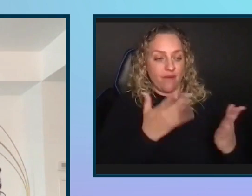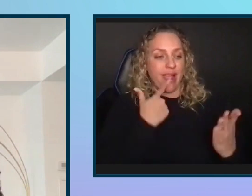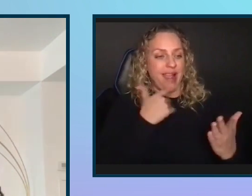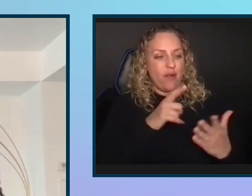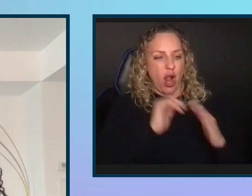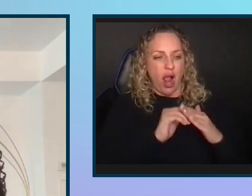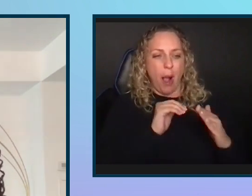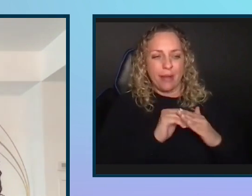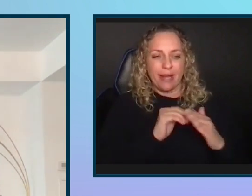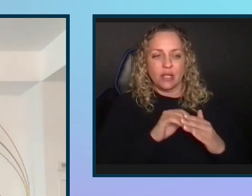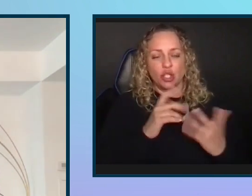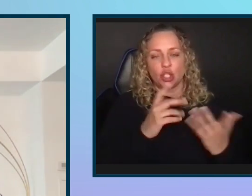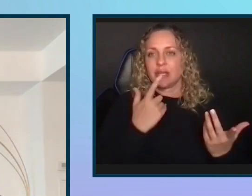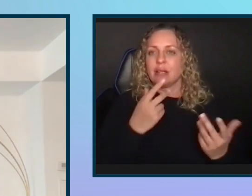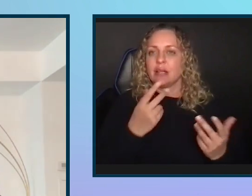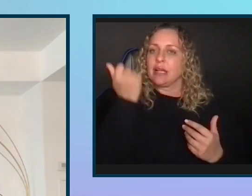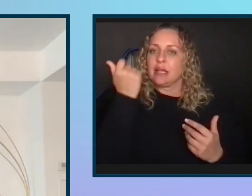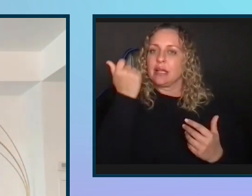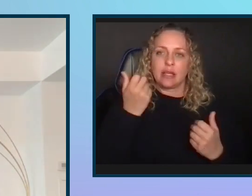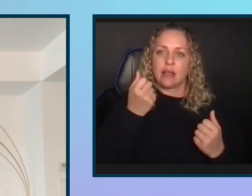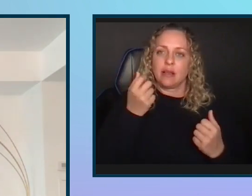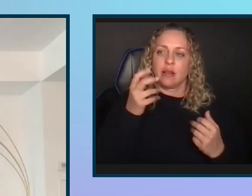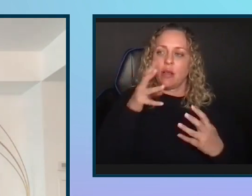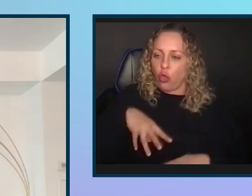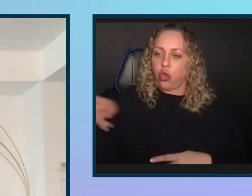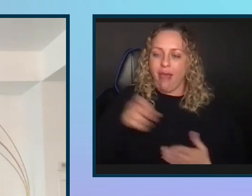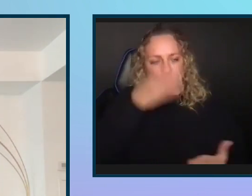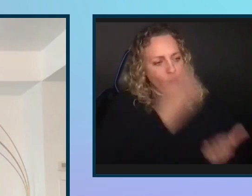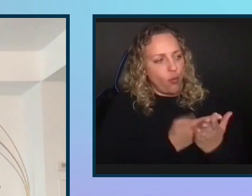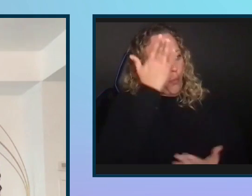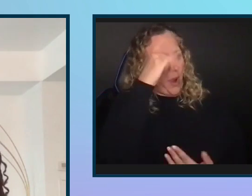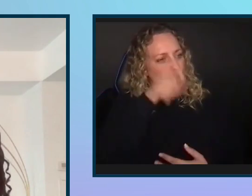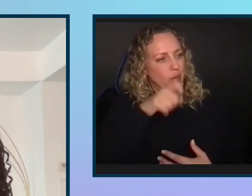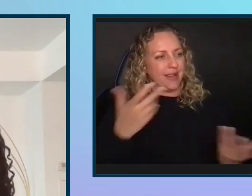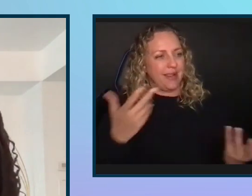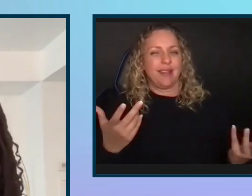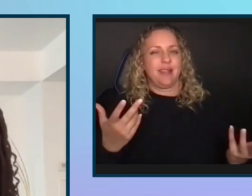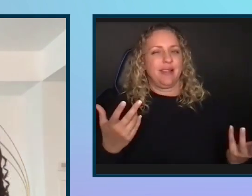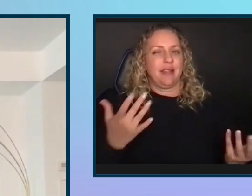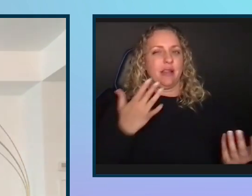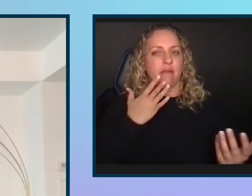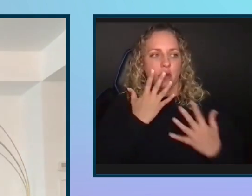like instantly like leave out a lot of people or make it something that's like kind of shameful, like I have to get a letter from my doctor